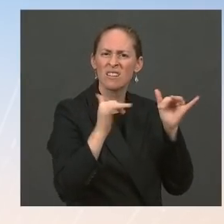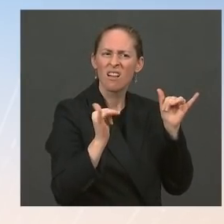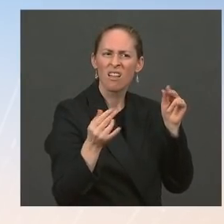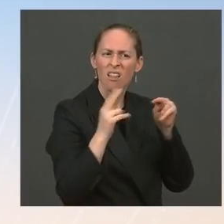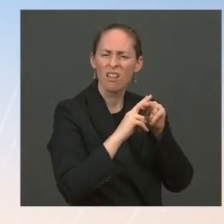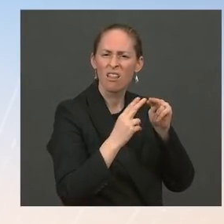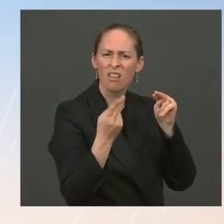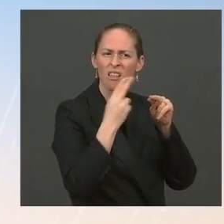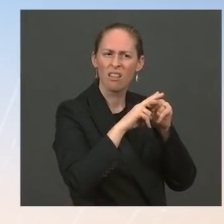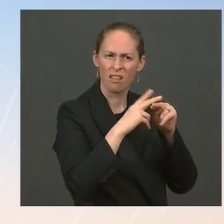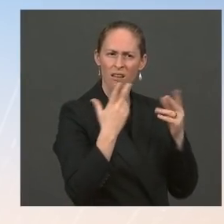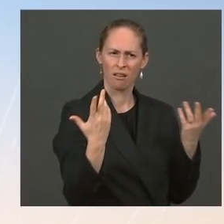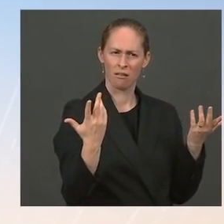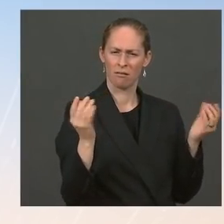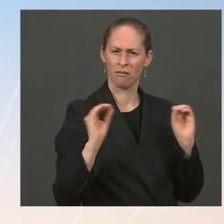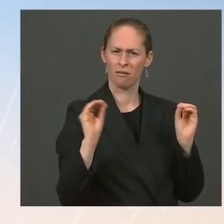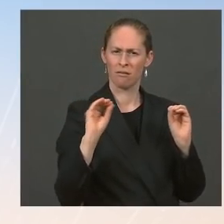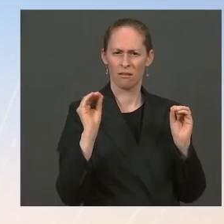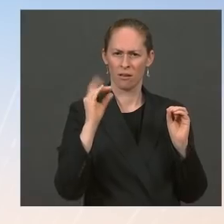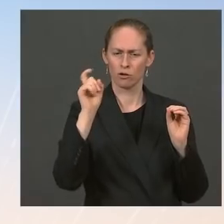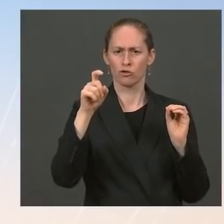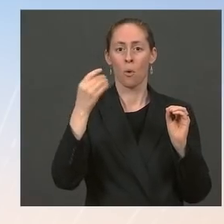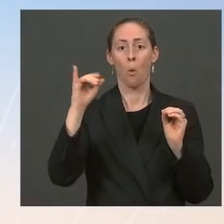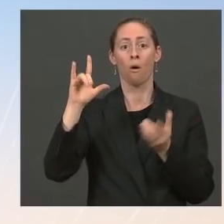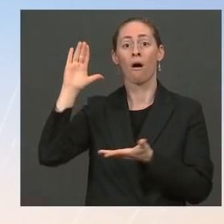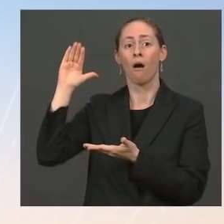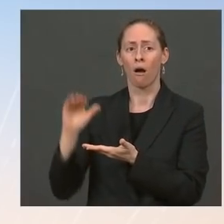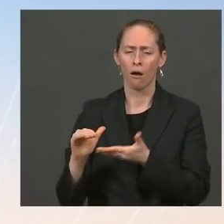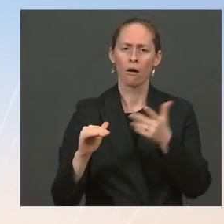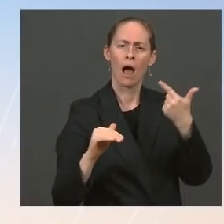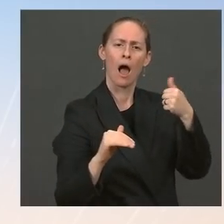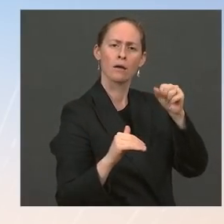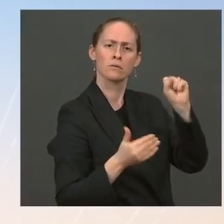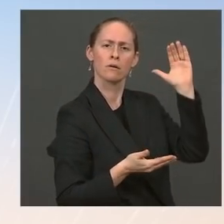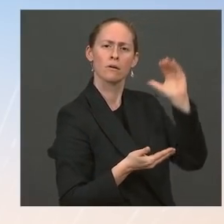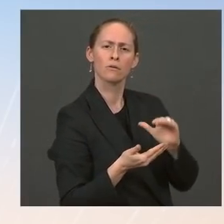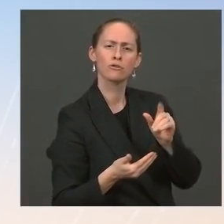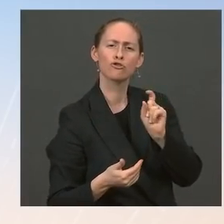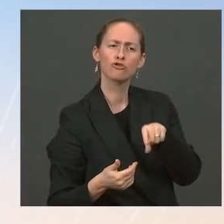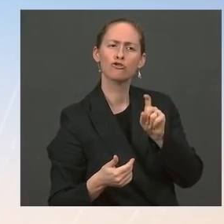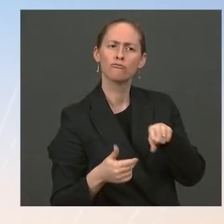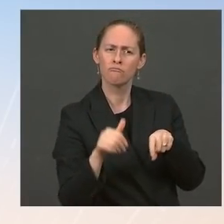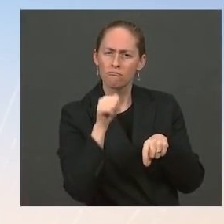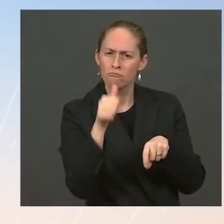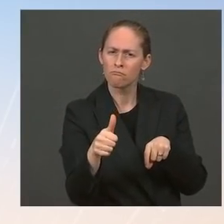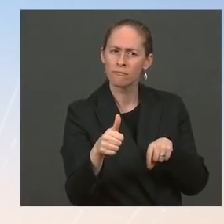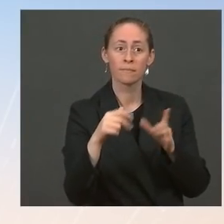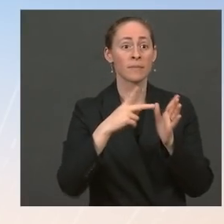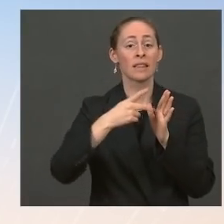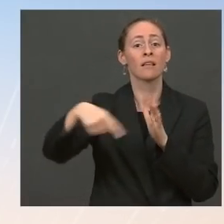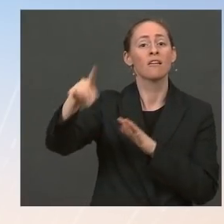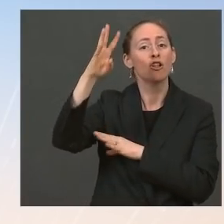and elsewhere to make sure that they are not gas gouging consumers across the country. The Press: Okay, one other.